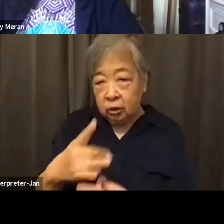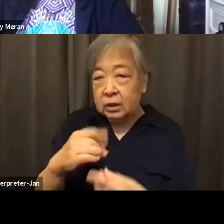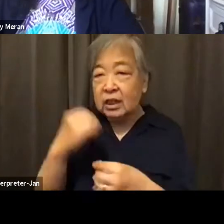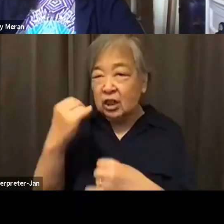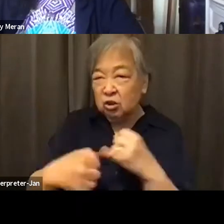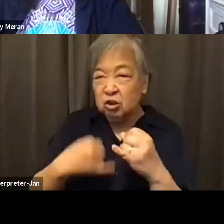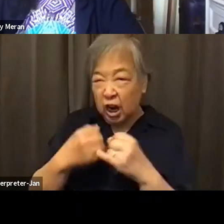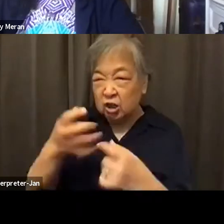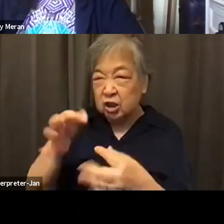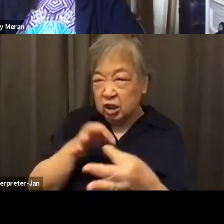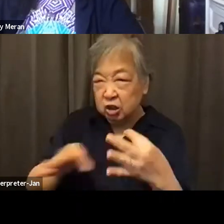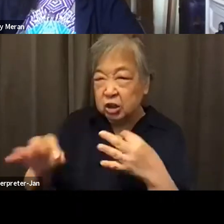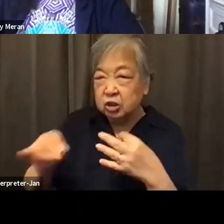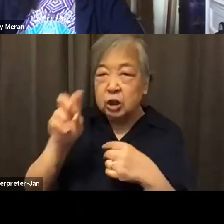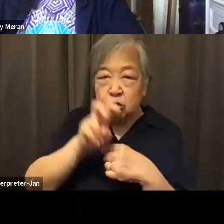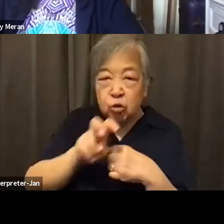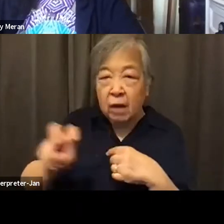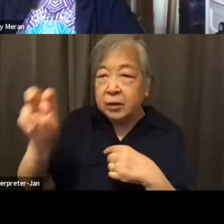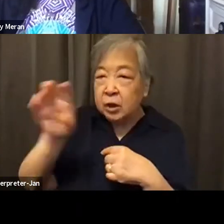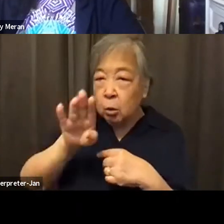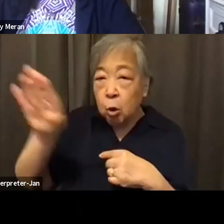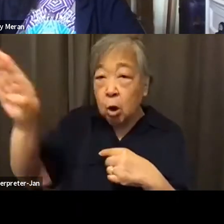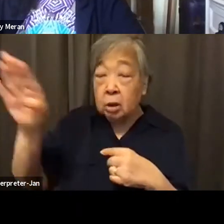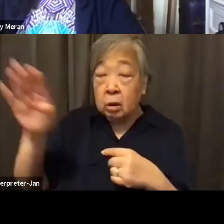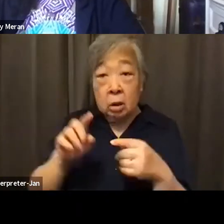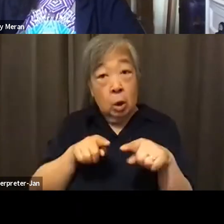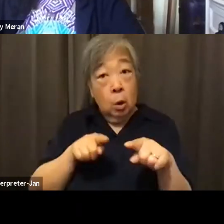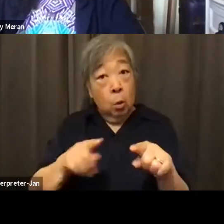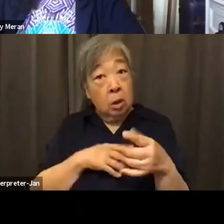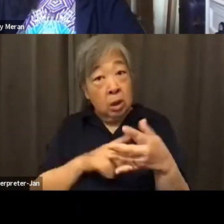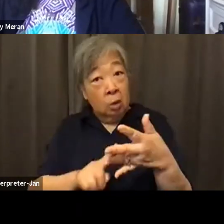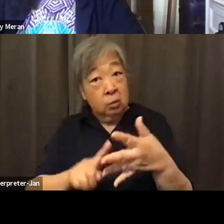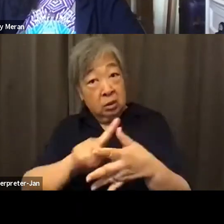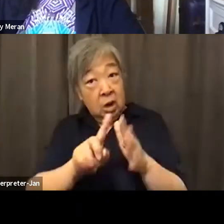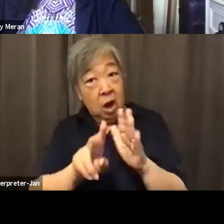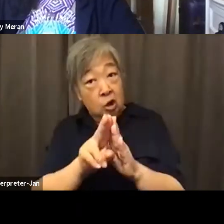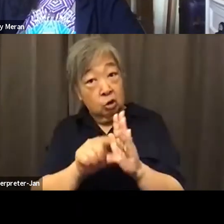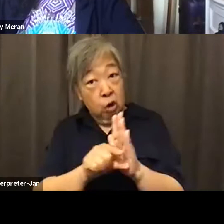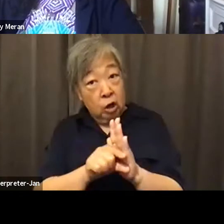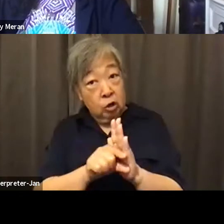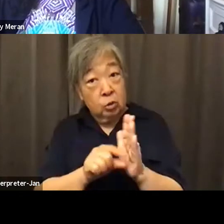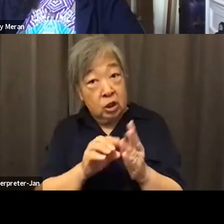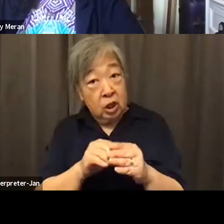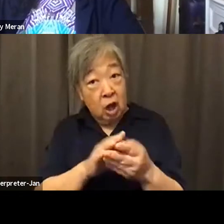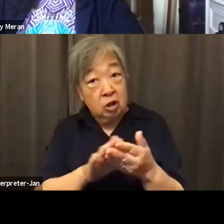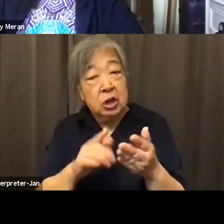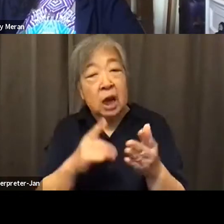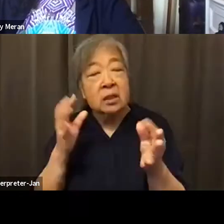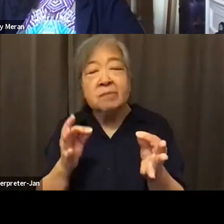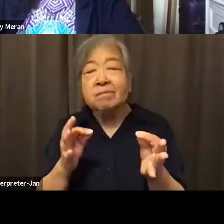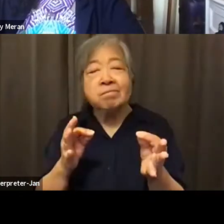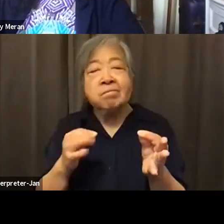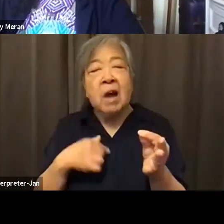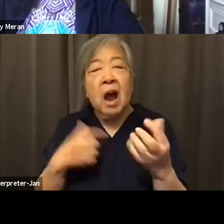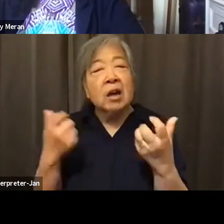and it was during my undergraduate career that I decided I did not want to graduate without